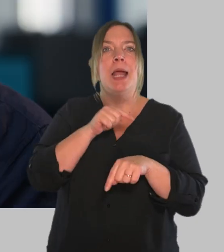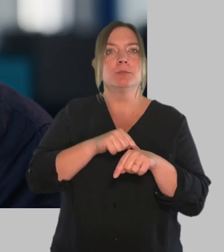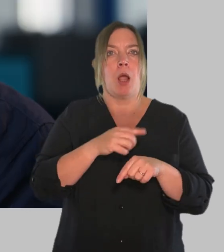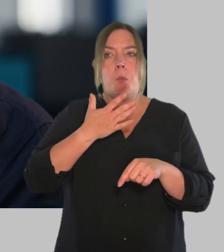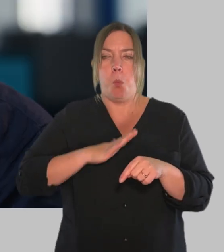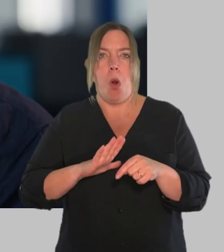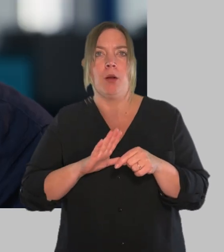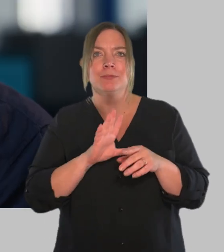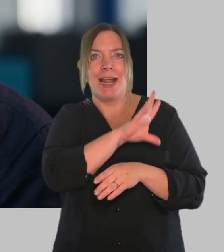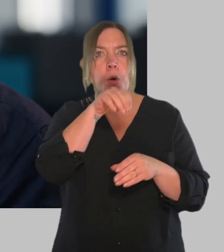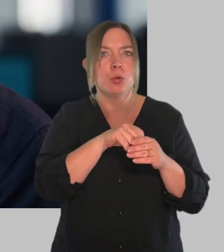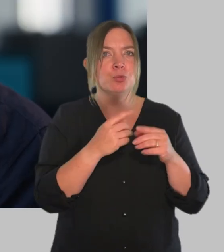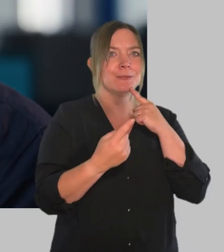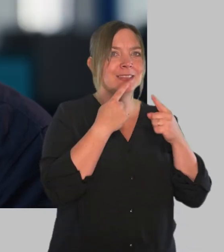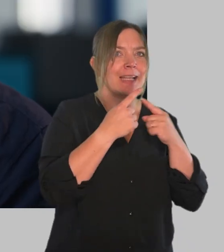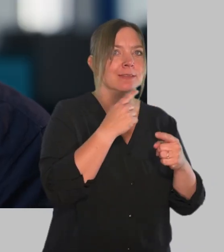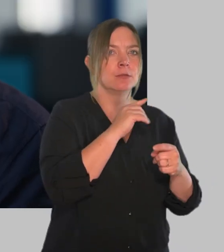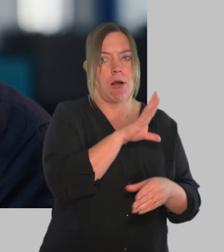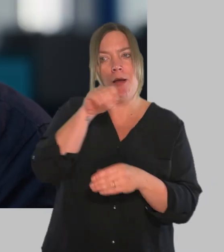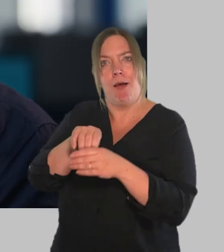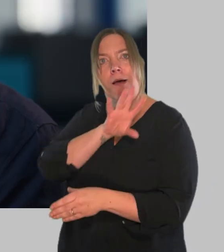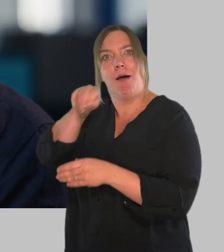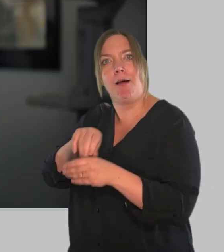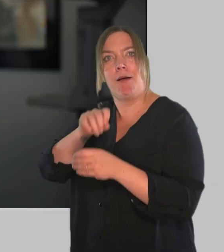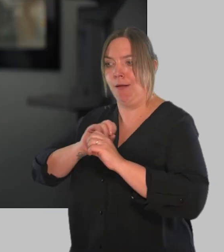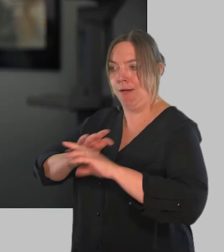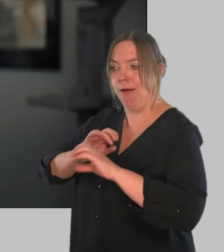do apply to the kind of wider population and everybody can benefit. There's always a risk